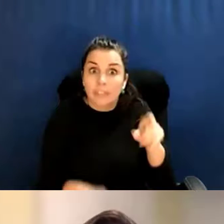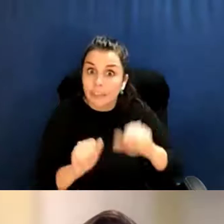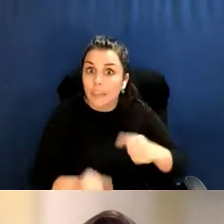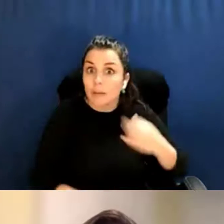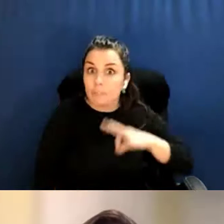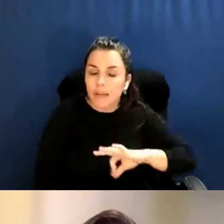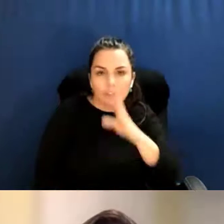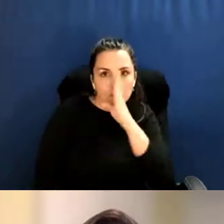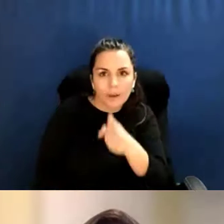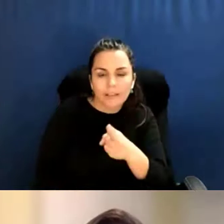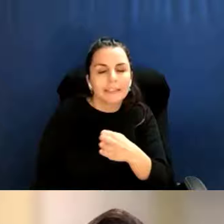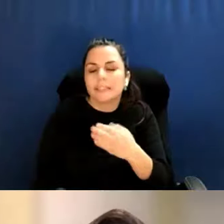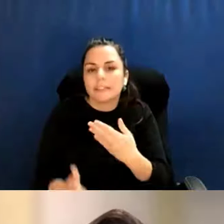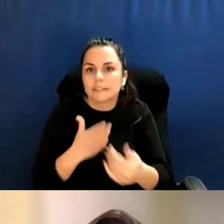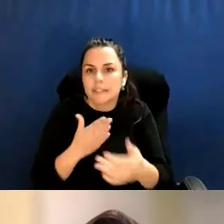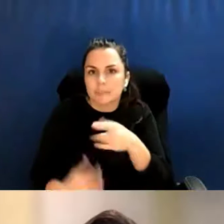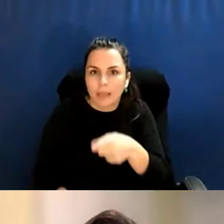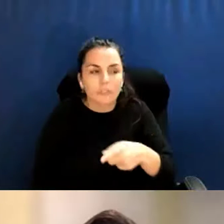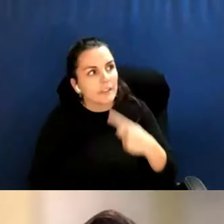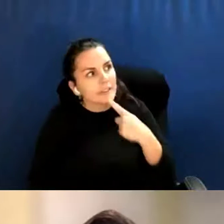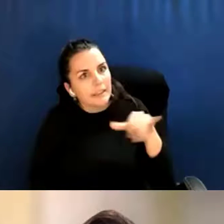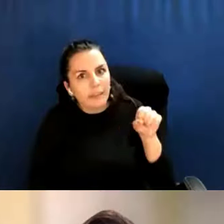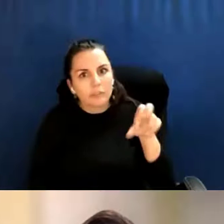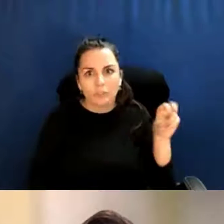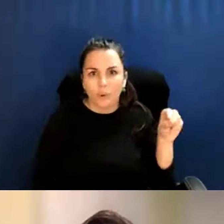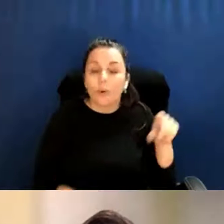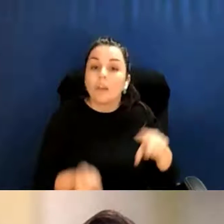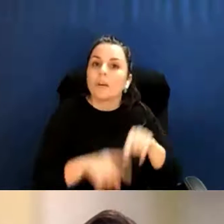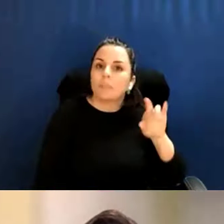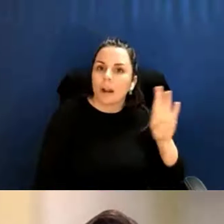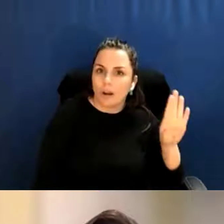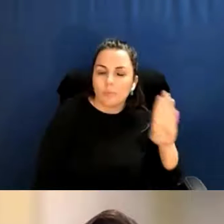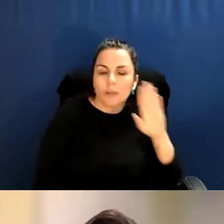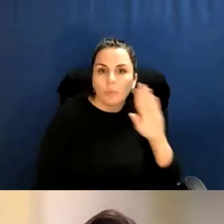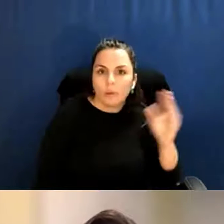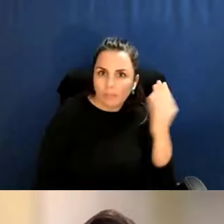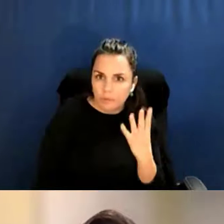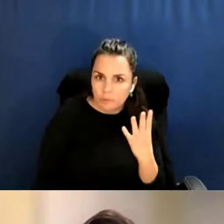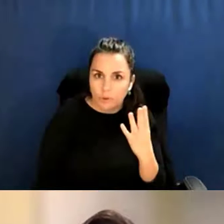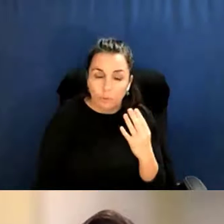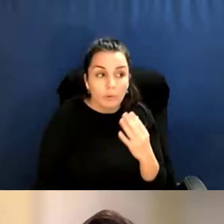The IRB would be able to tell you whether that is the situation where assent can be waived.